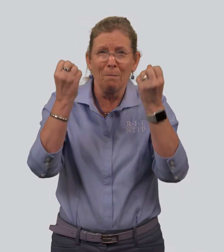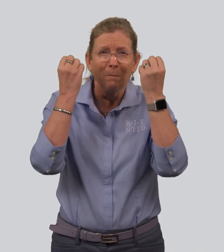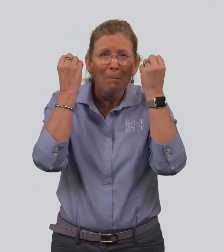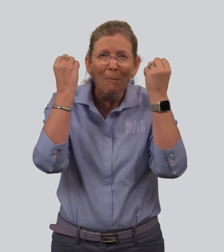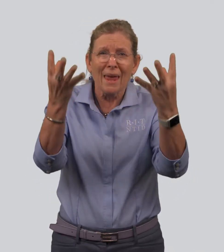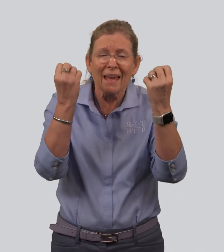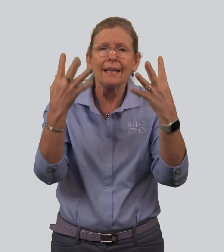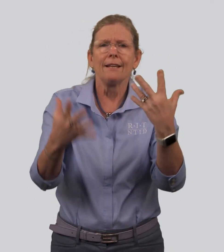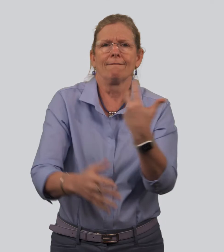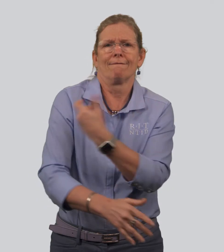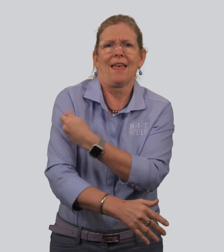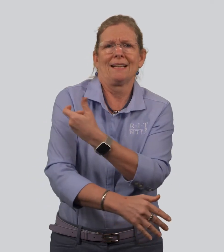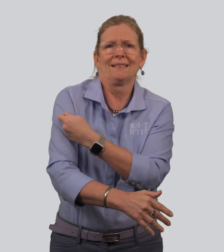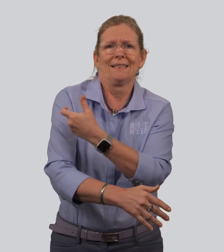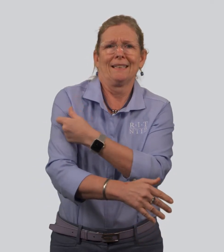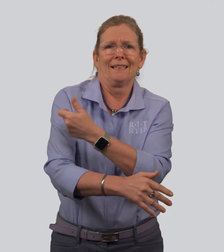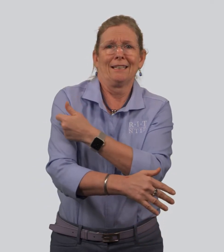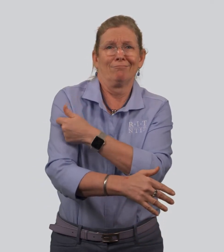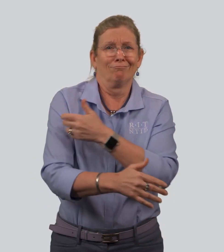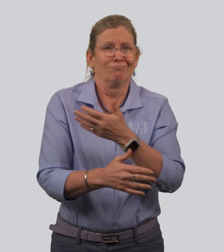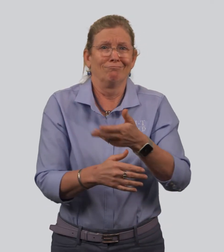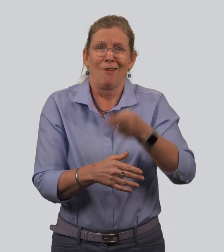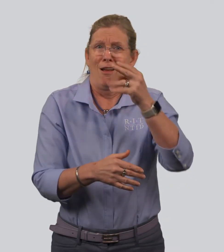We are very highly vaccinated.